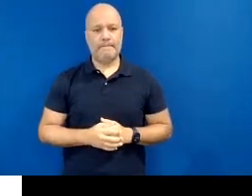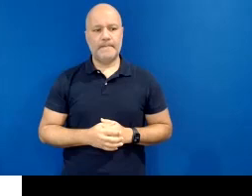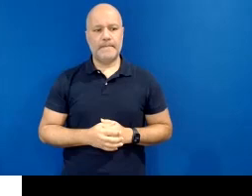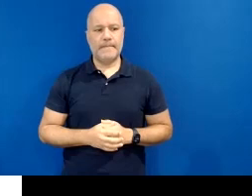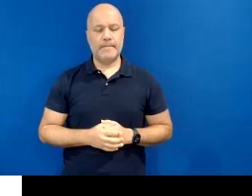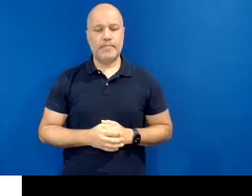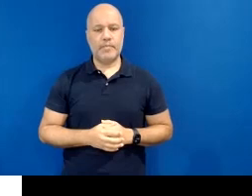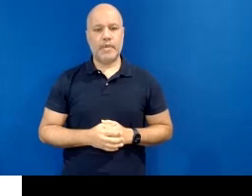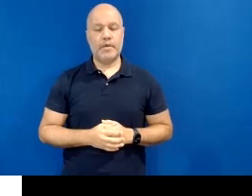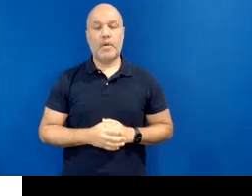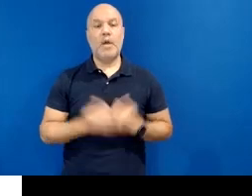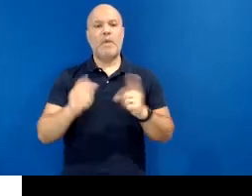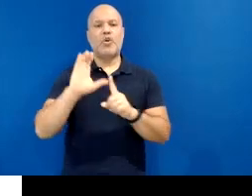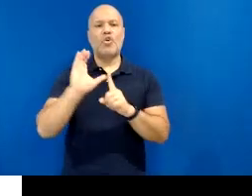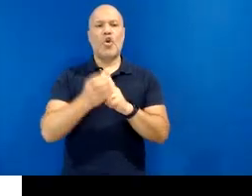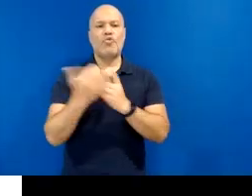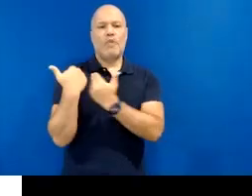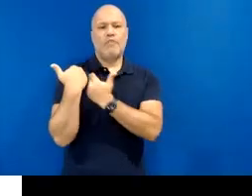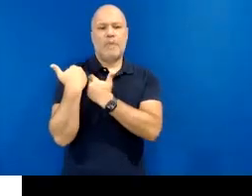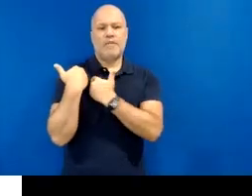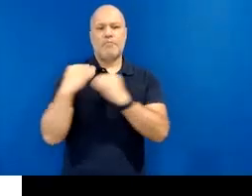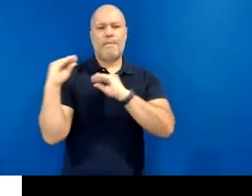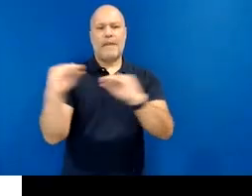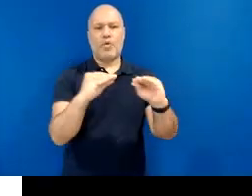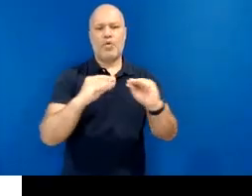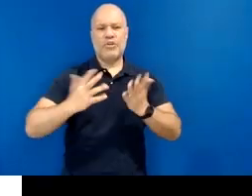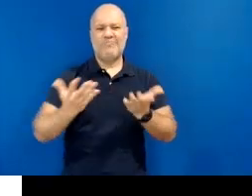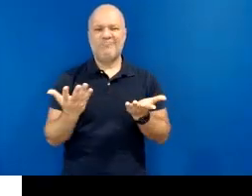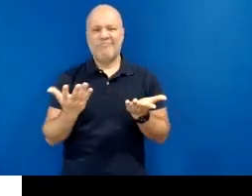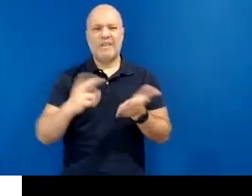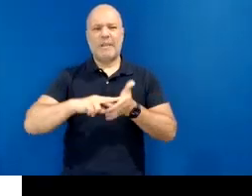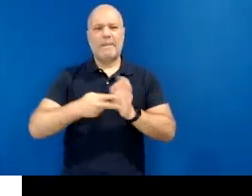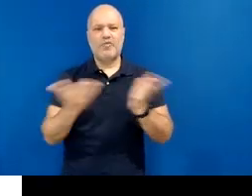When you look at culturally responsive pedagogy, it includes these factors here.